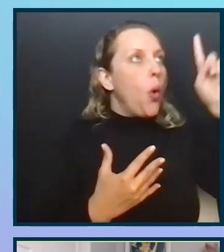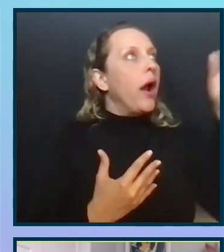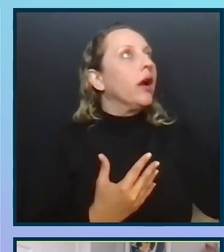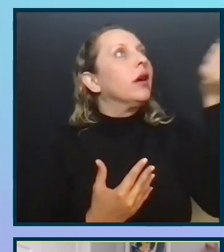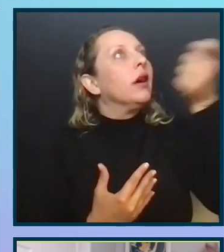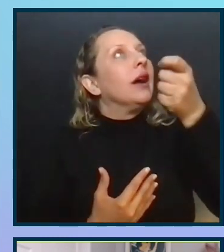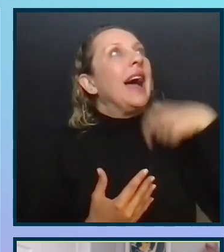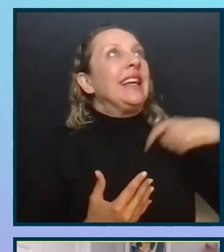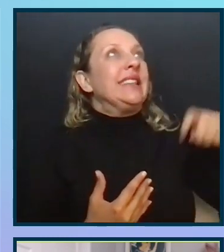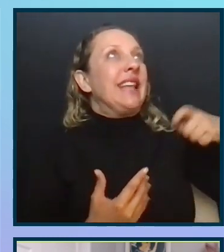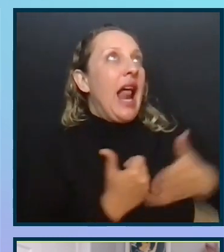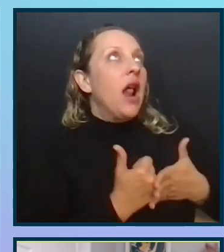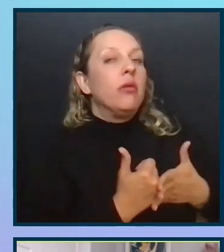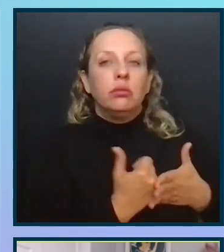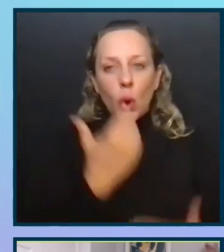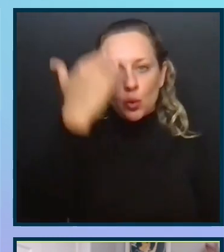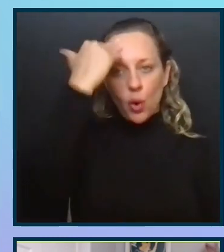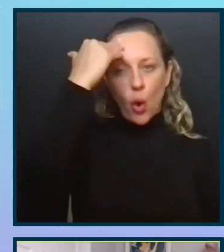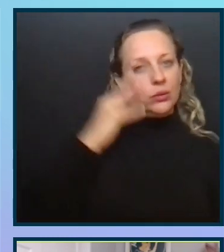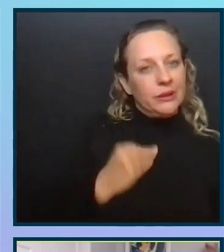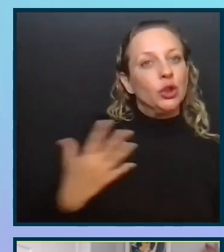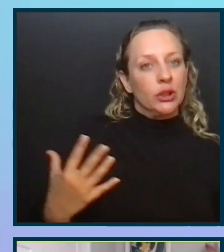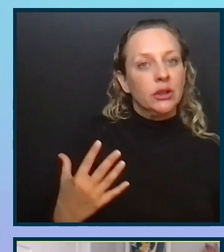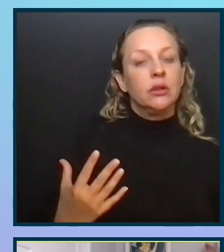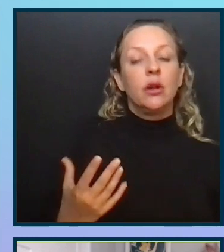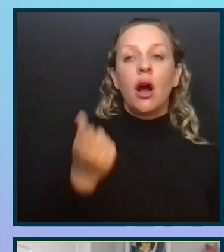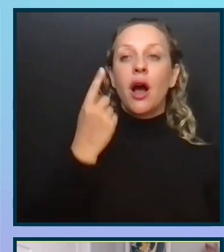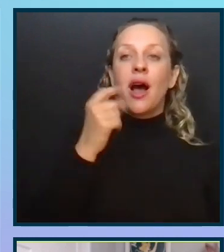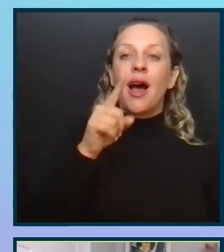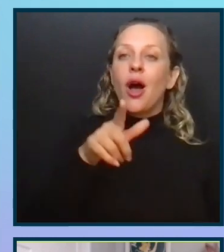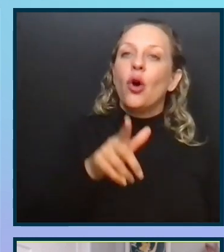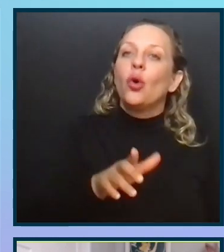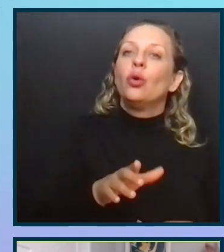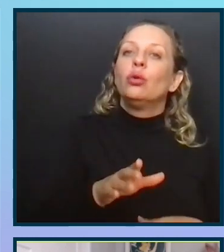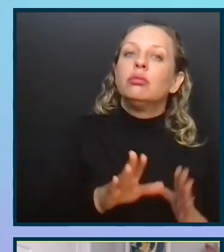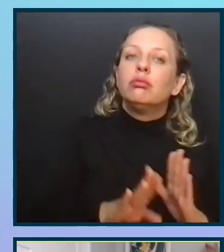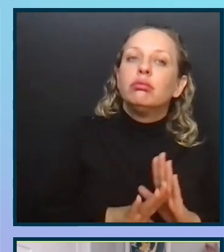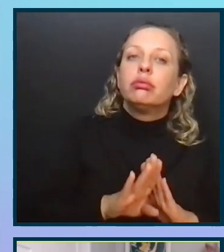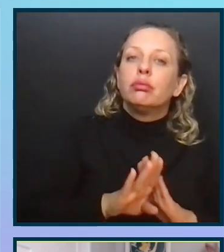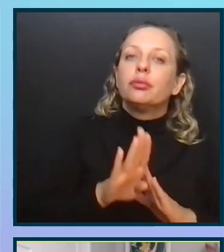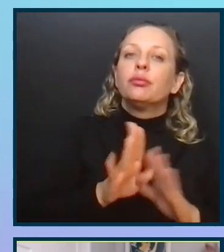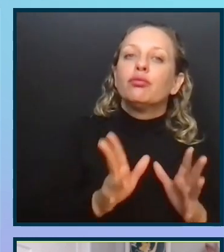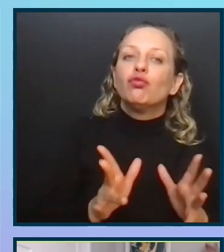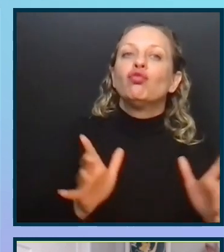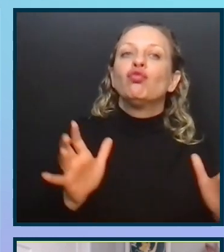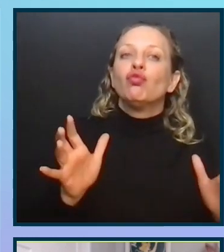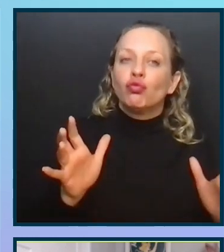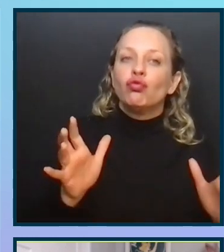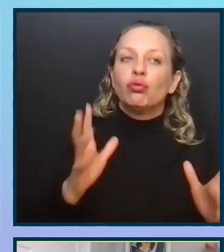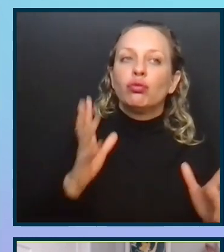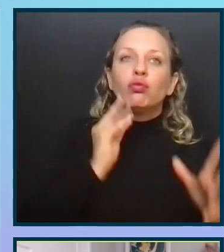In a more mature accessibility organization, each team could have an embedded accessibility design specialist